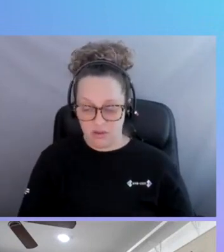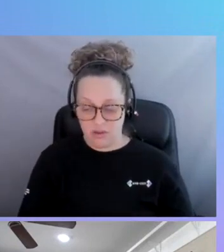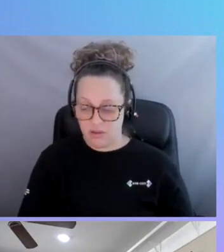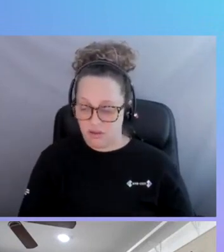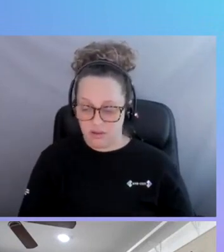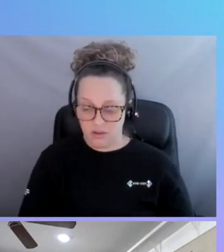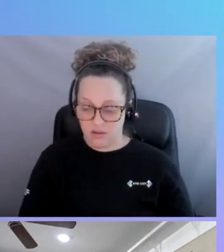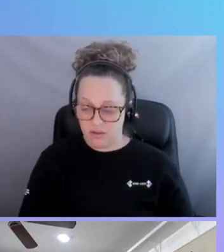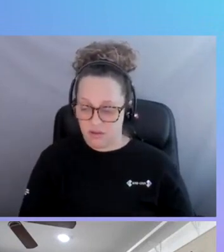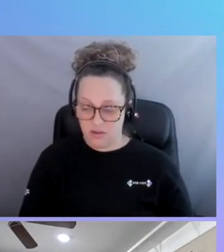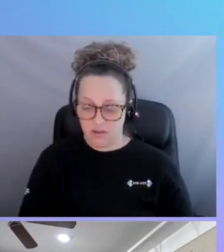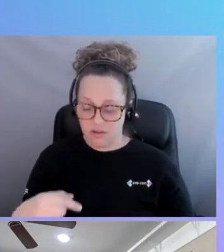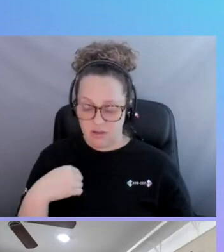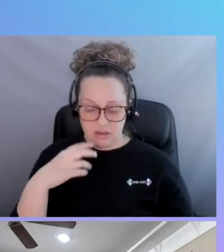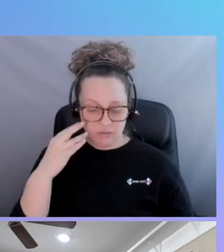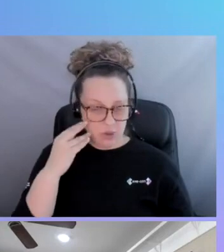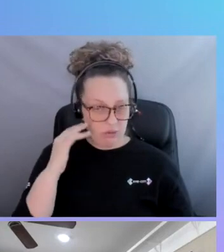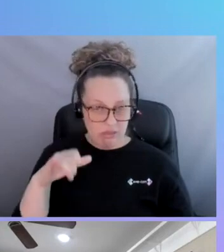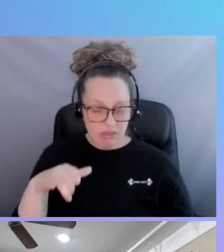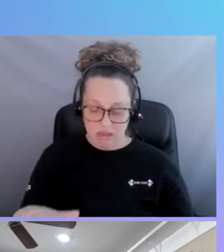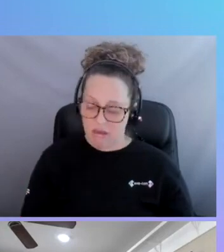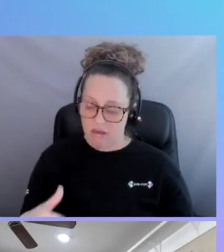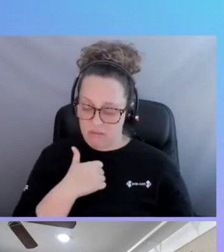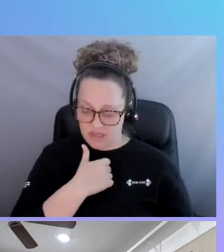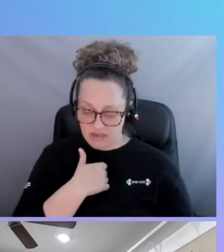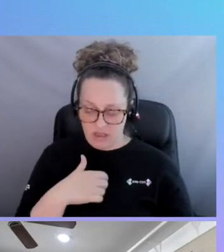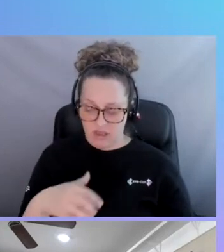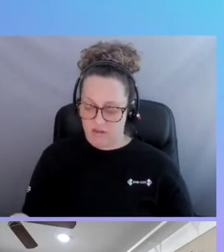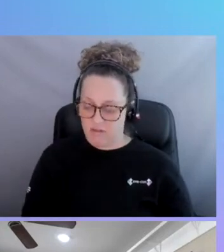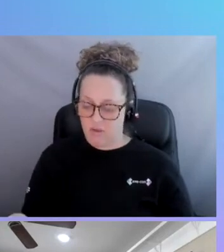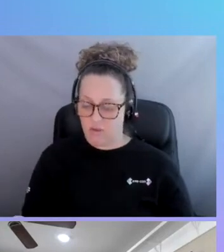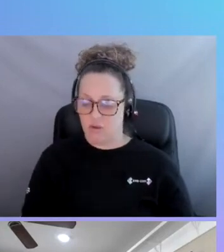you've got that, uh, a budget or if your employee resource group